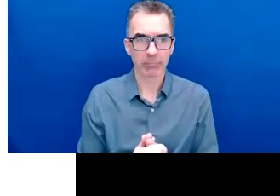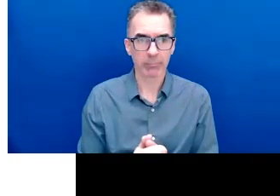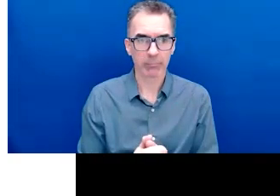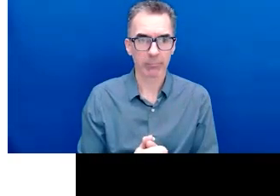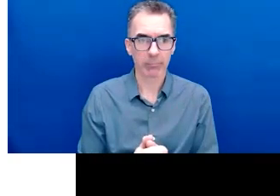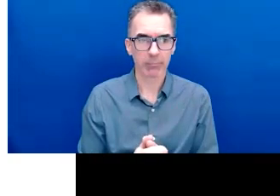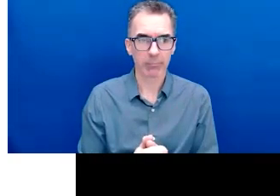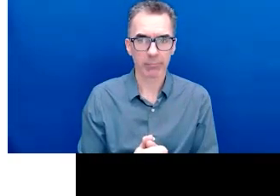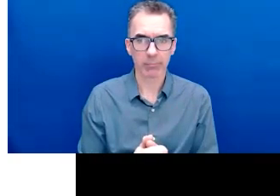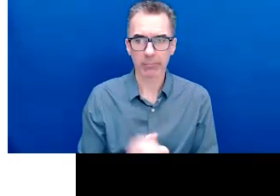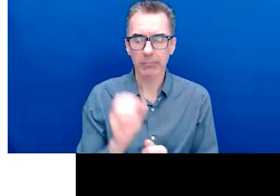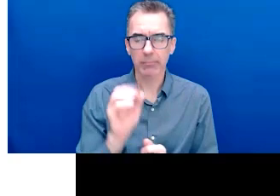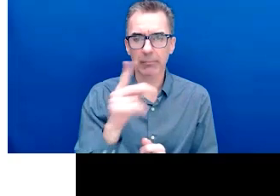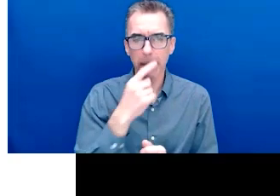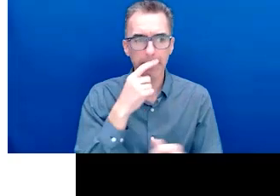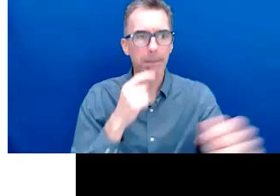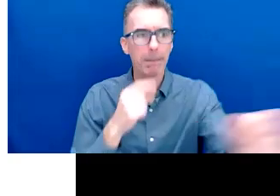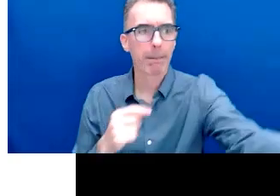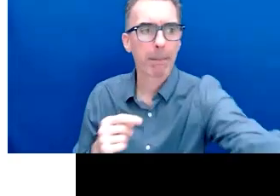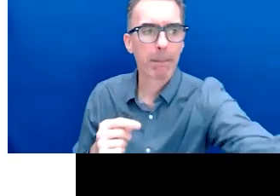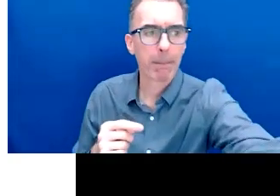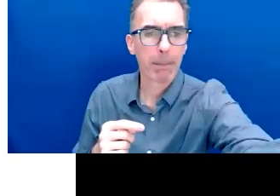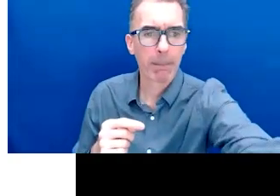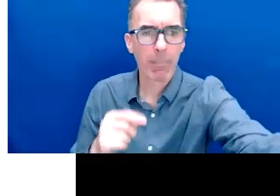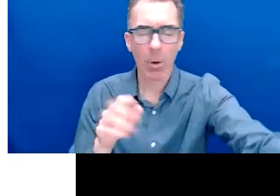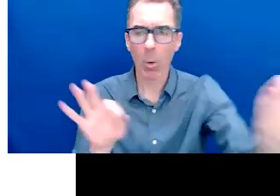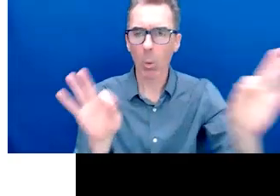why, these definitions are important, and that is that,